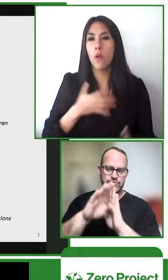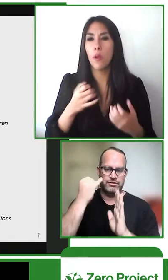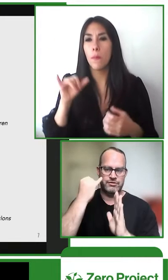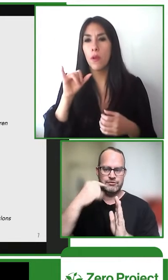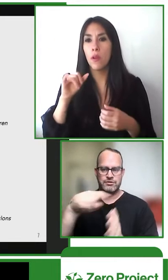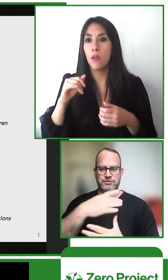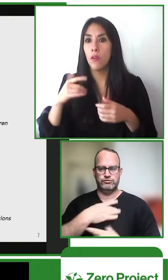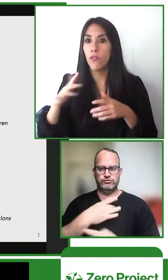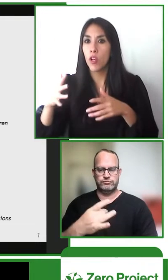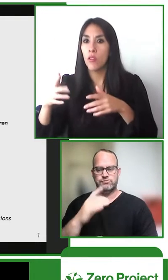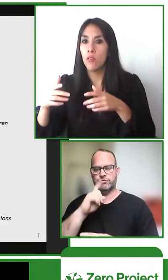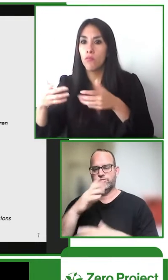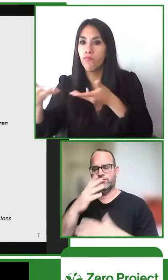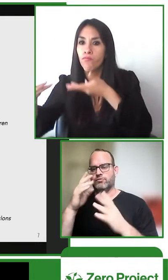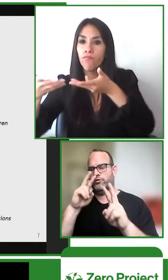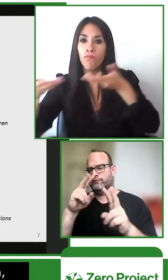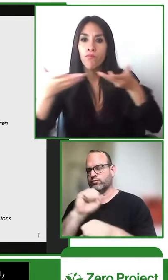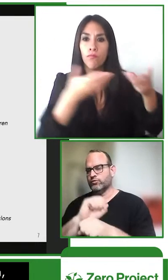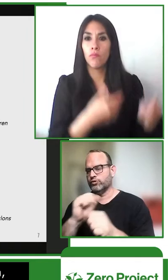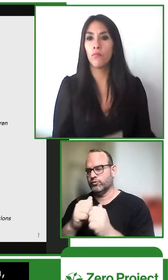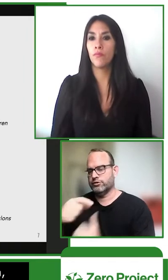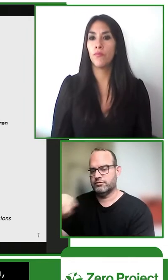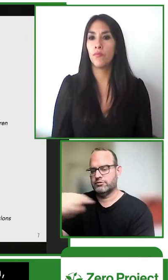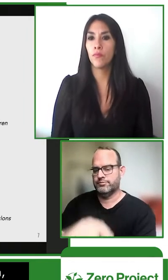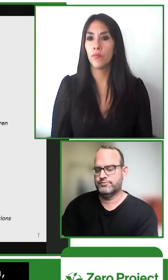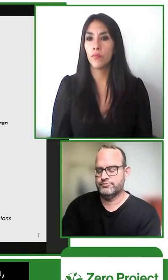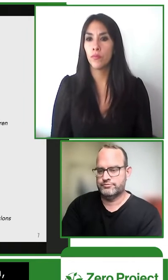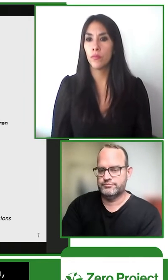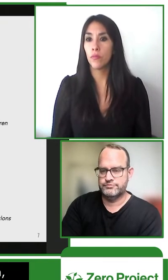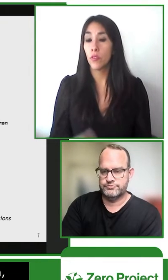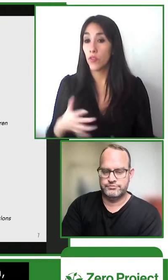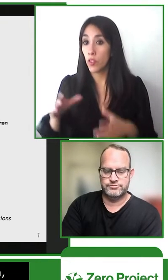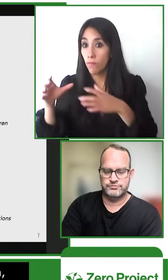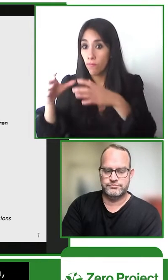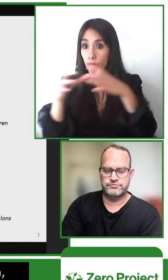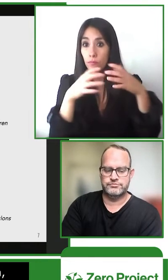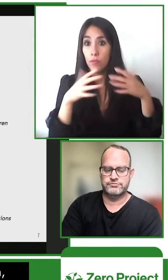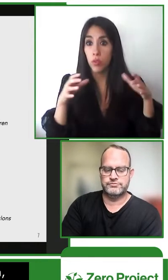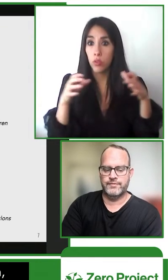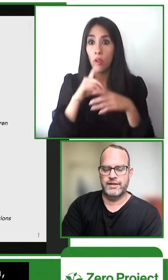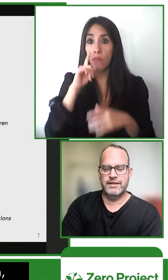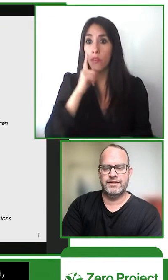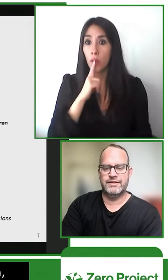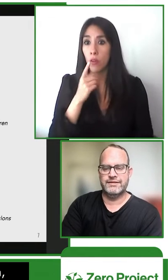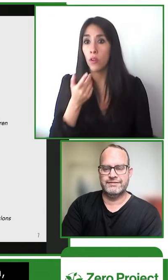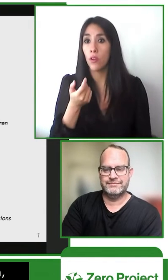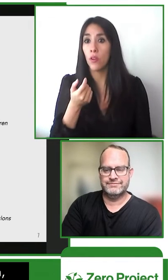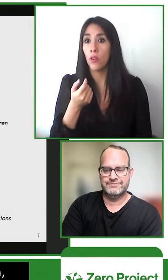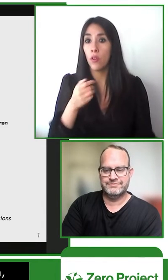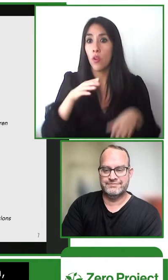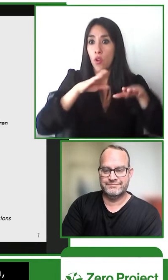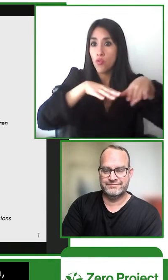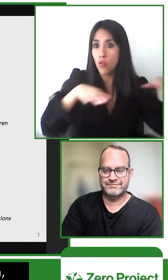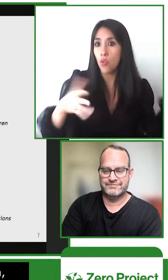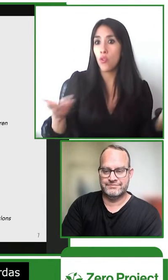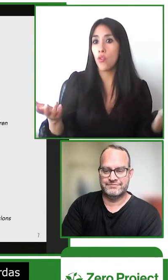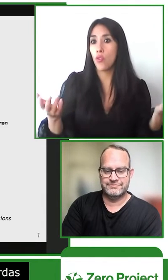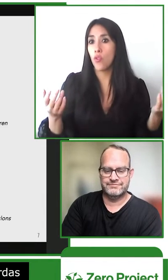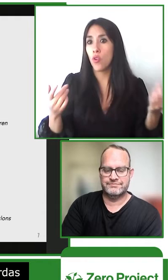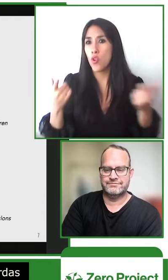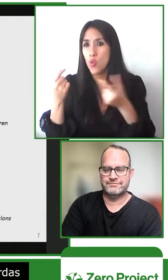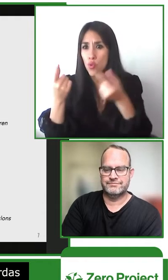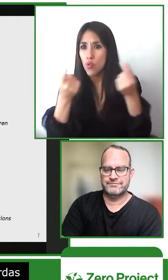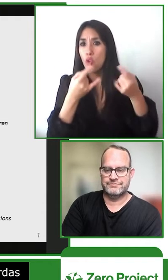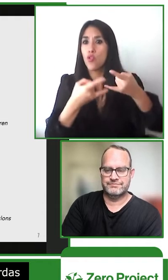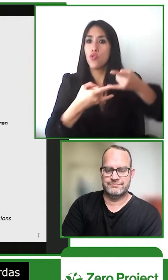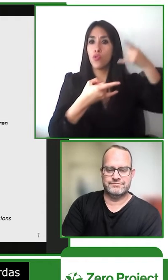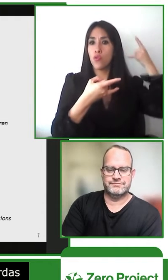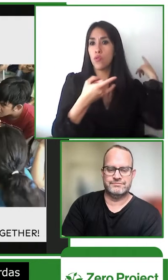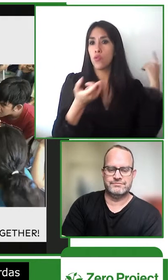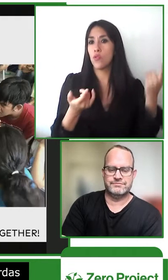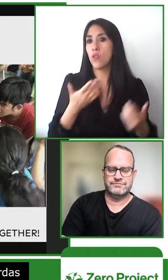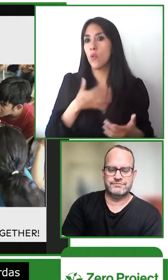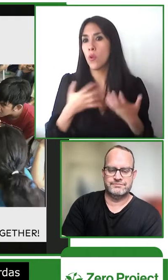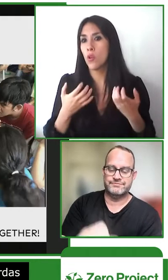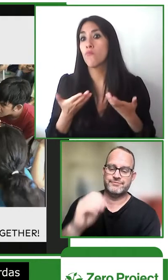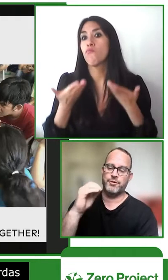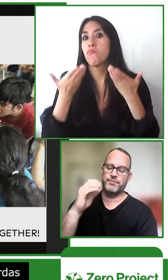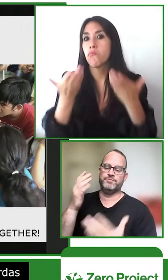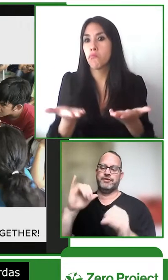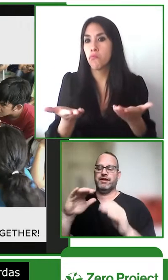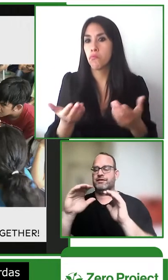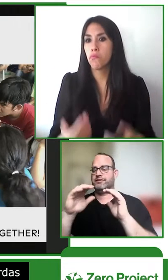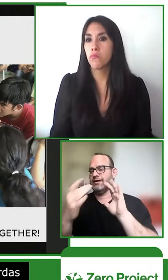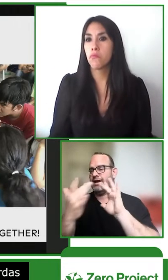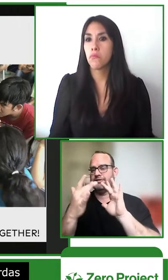create stories and be interested in contributing to our platform